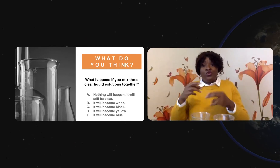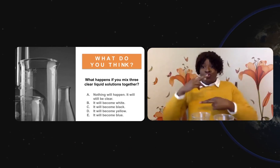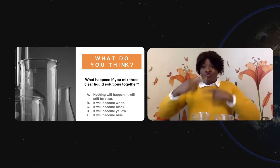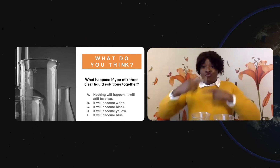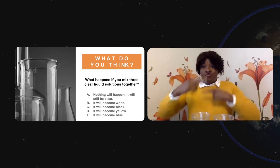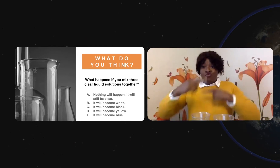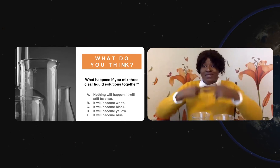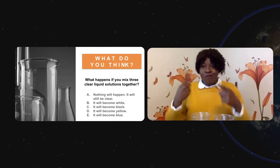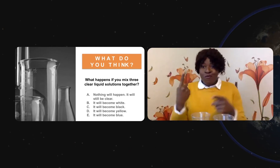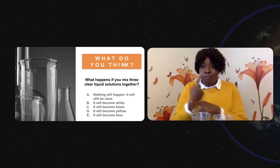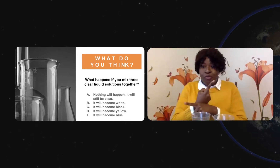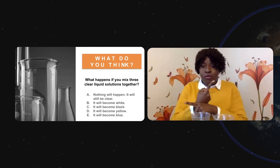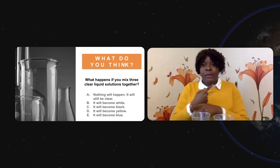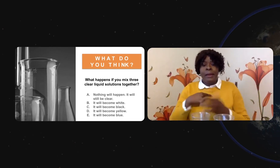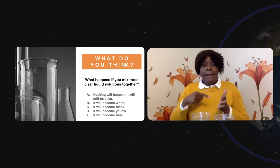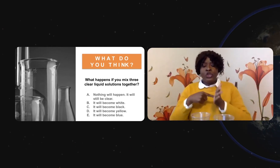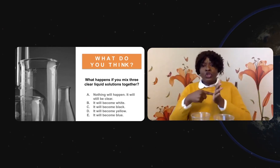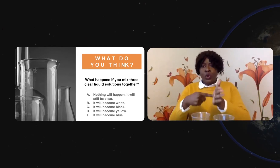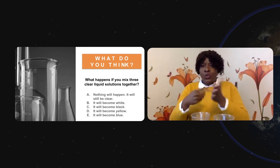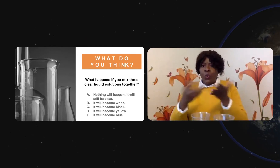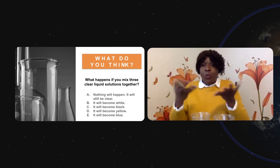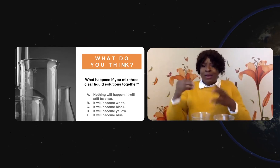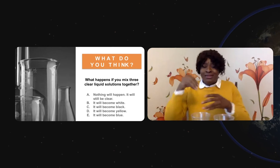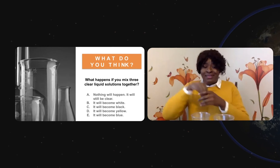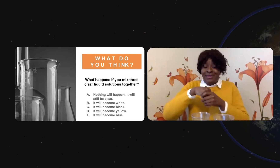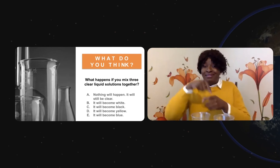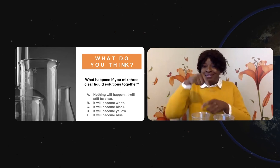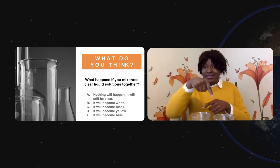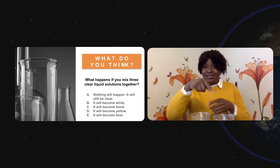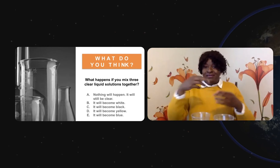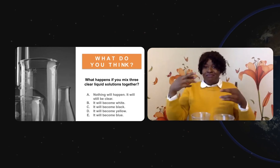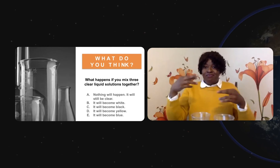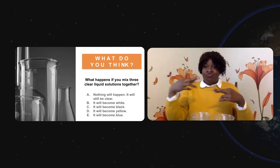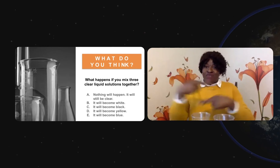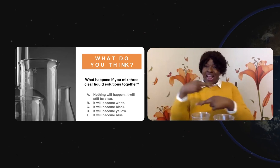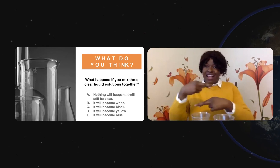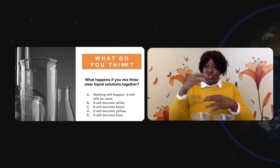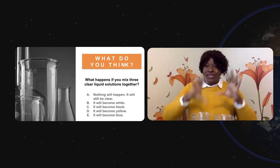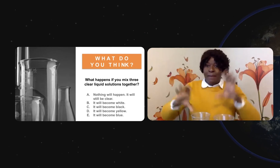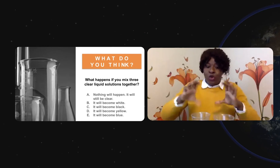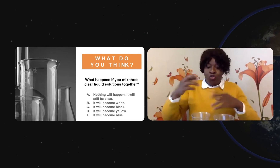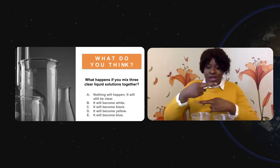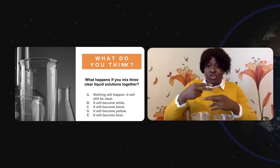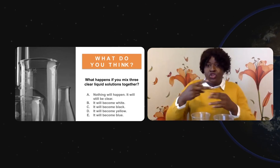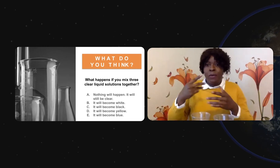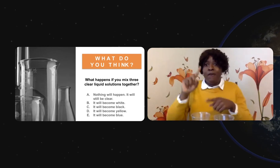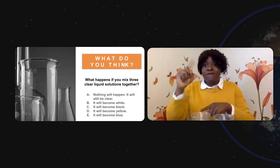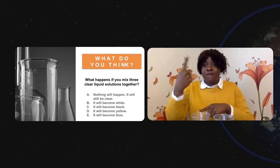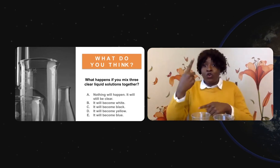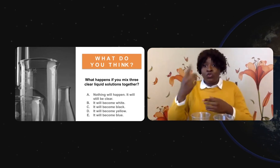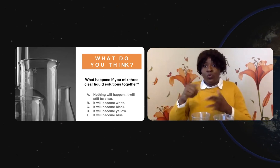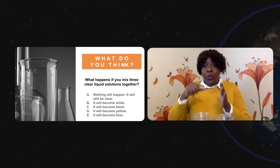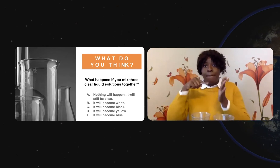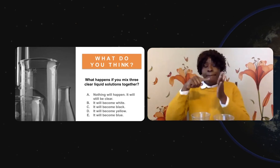So, if you recycle appropriately, you'll see the reactions happen.